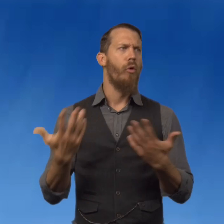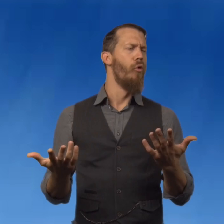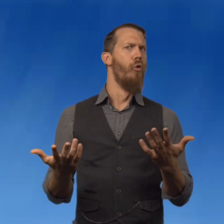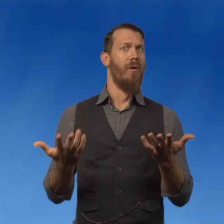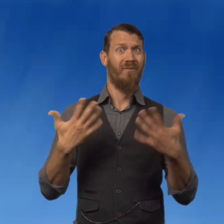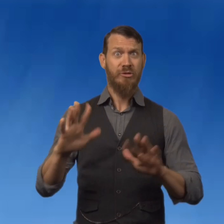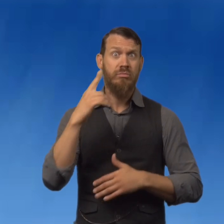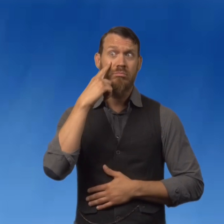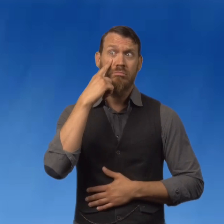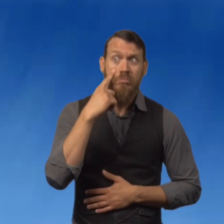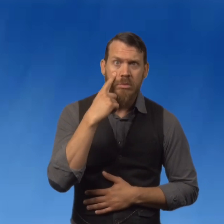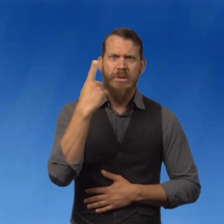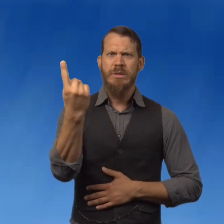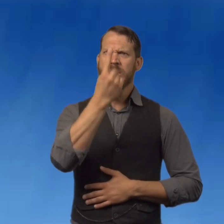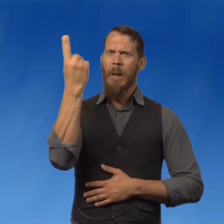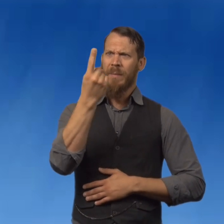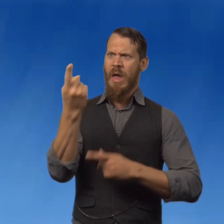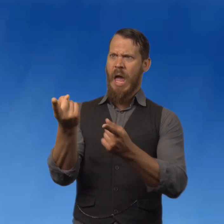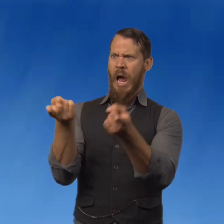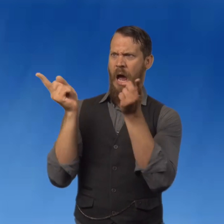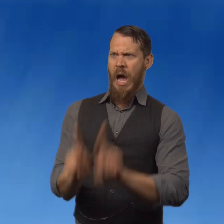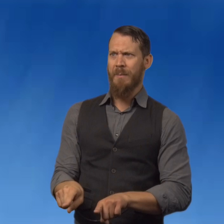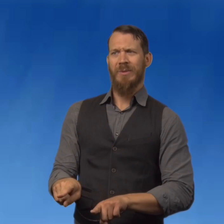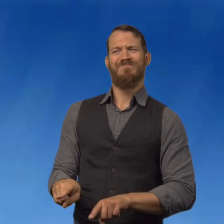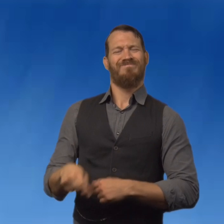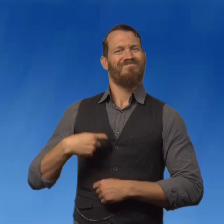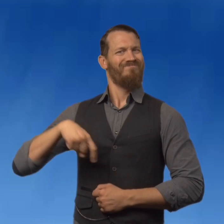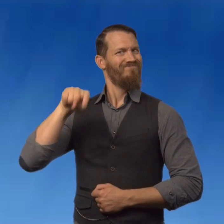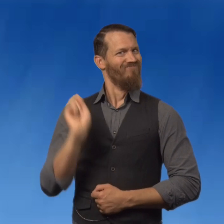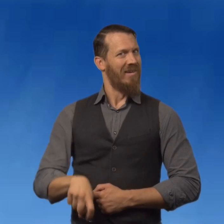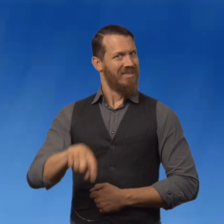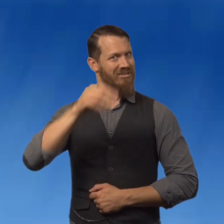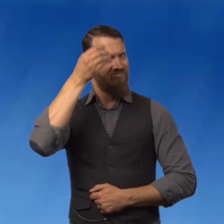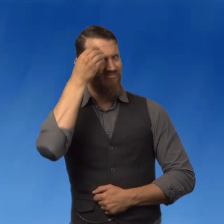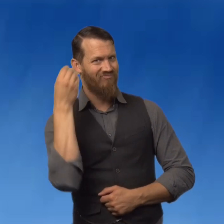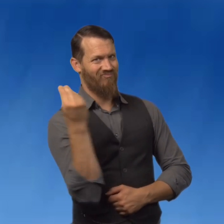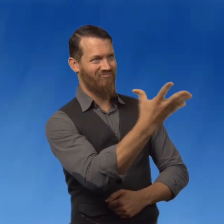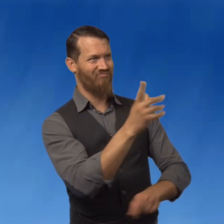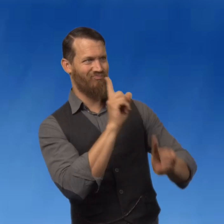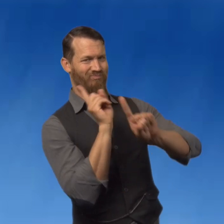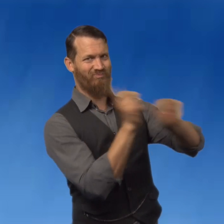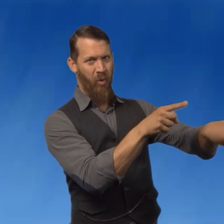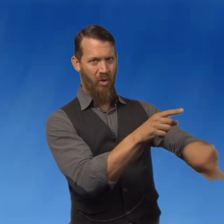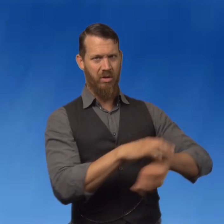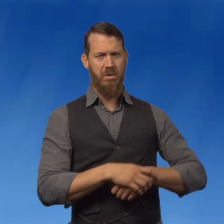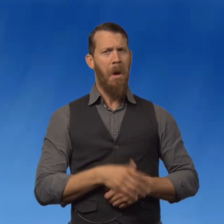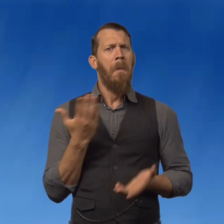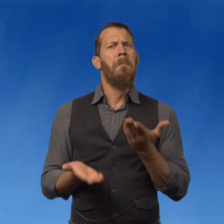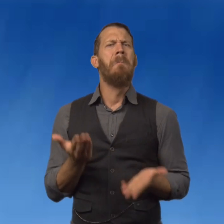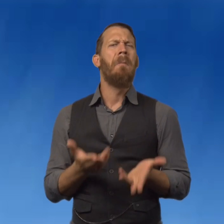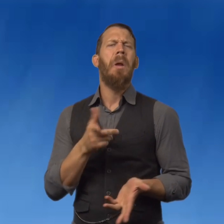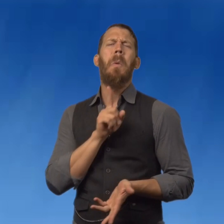Have you ever witnessed something happen and feel like "I must report it."